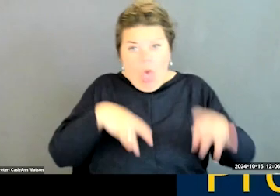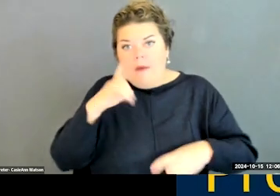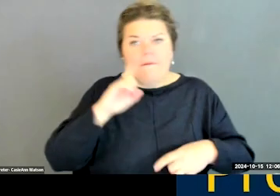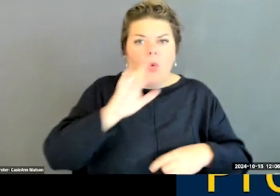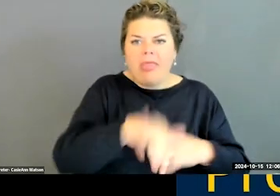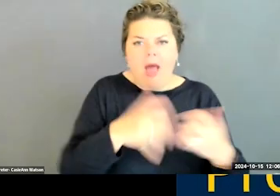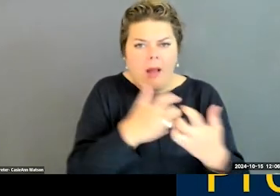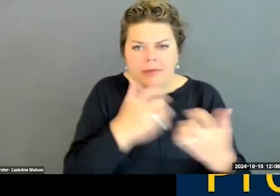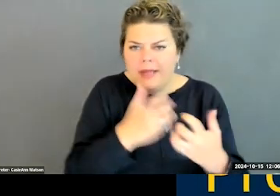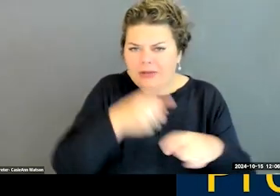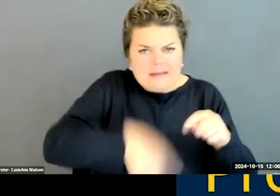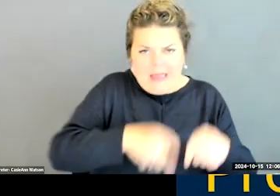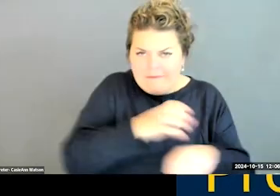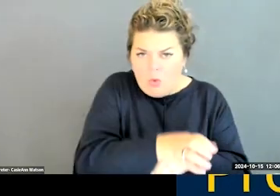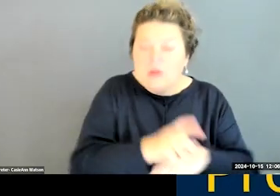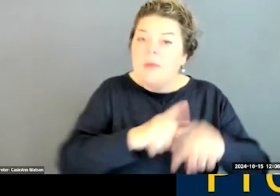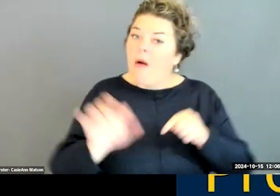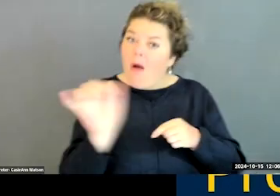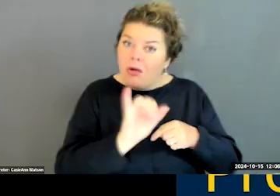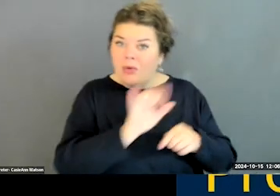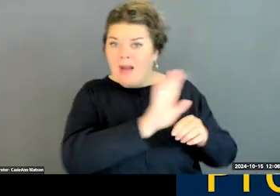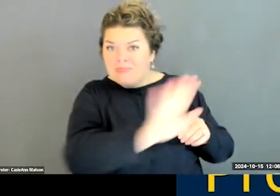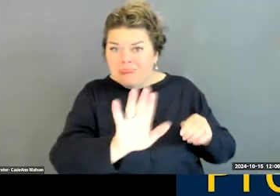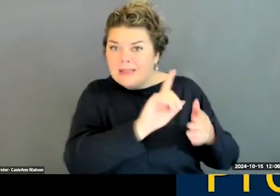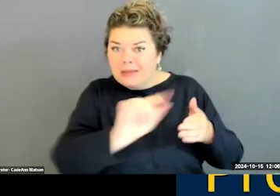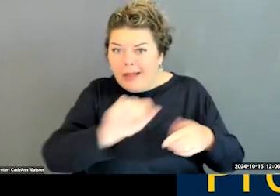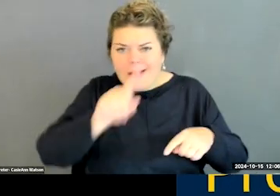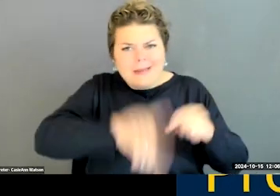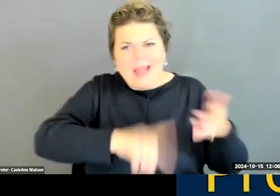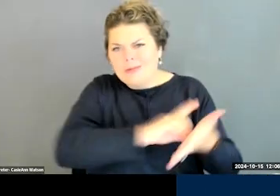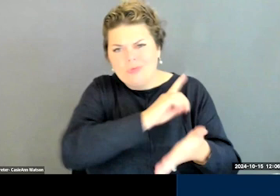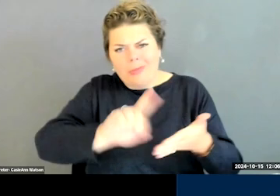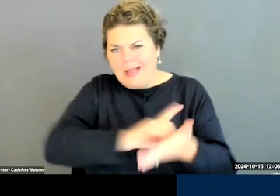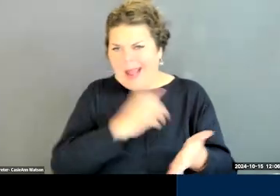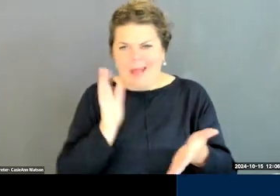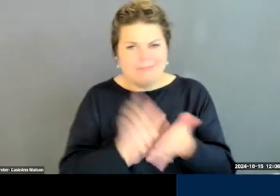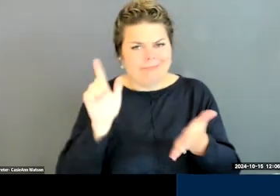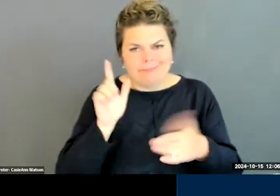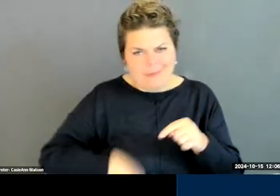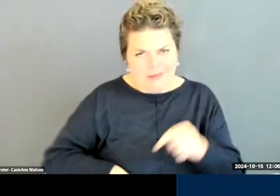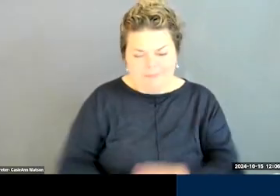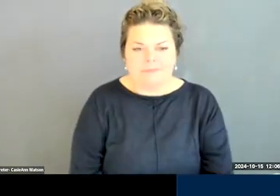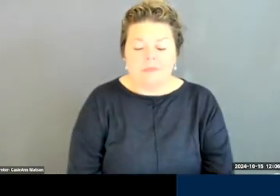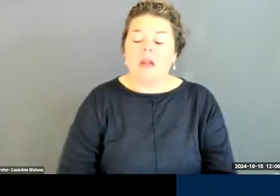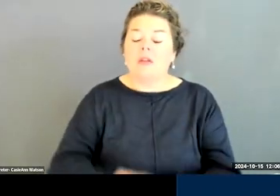and, of course, we can't discriminate based on disability. So like I mentioned, I was just going to very briefly